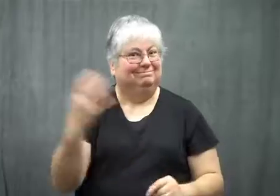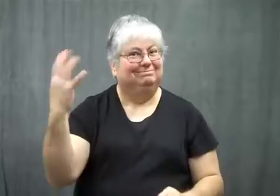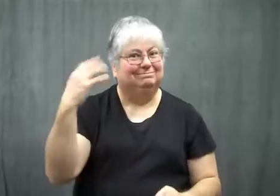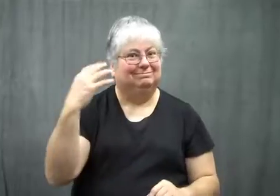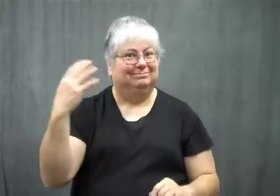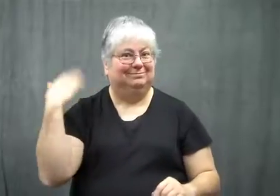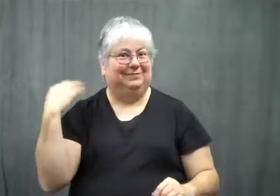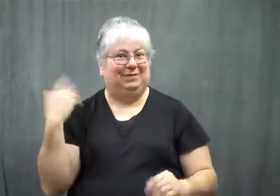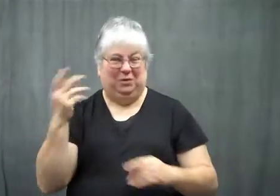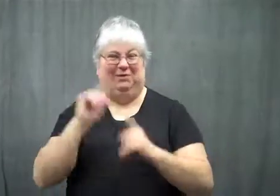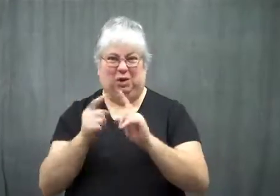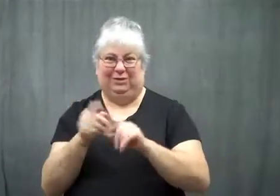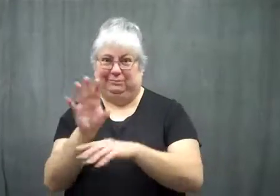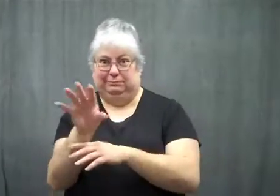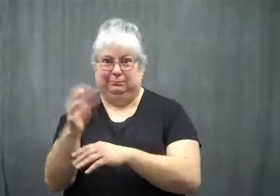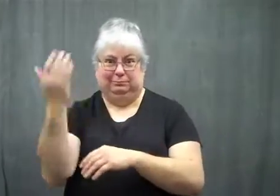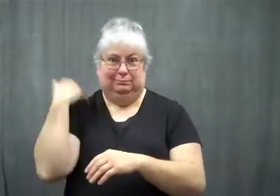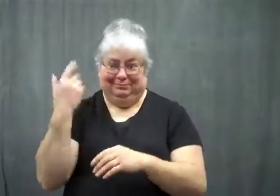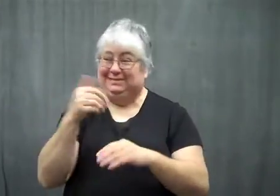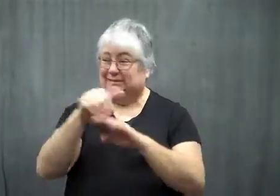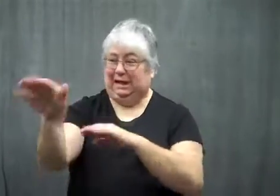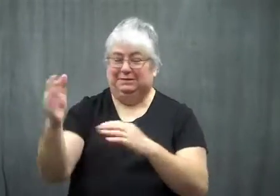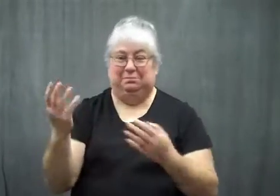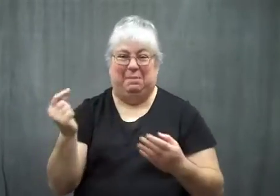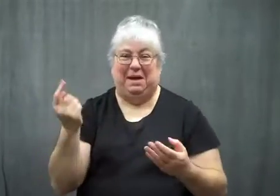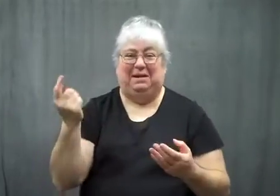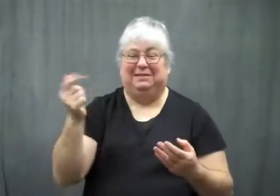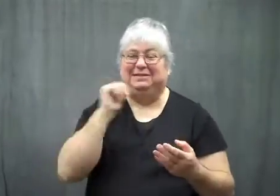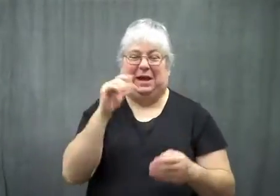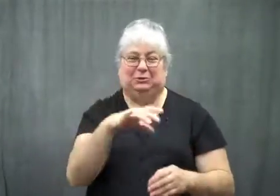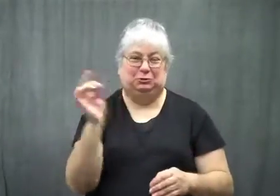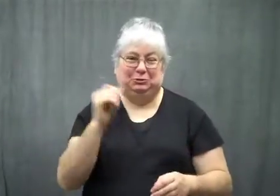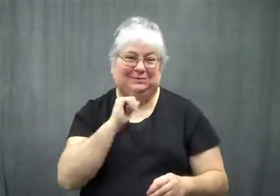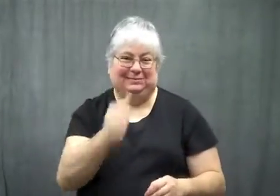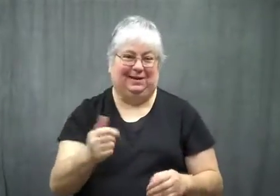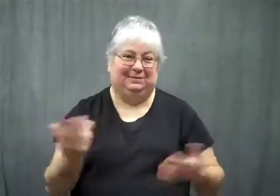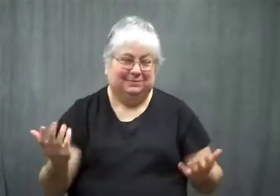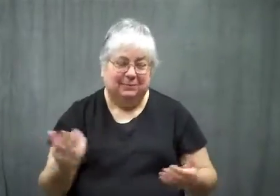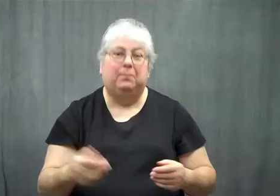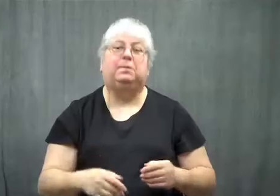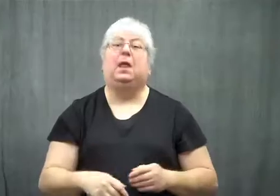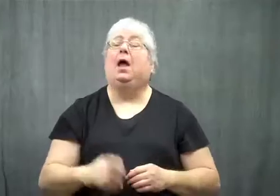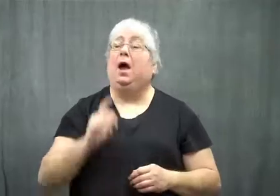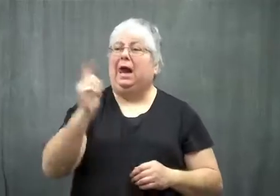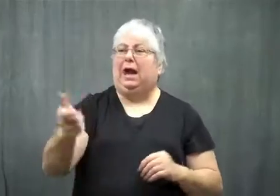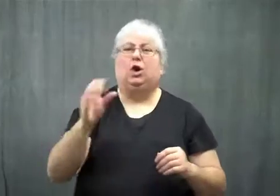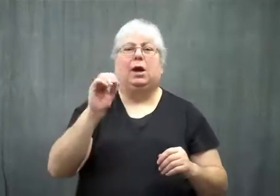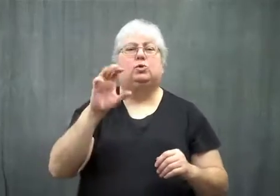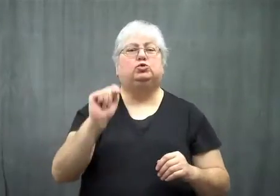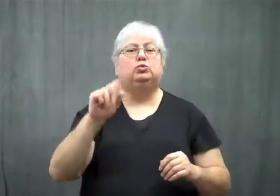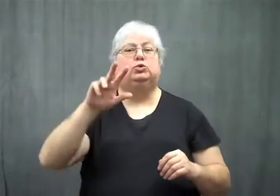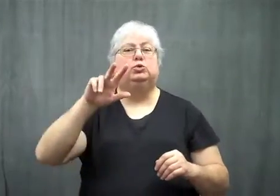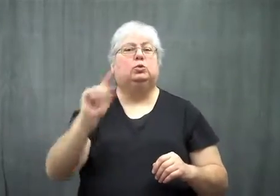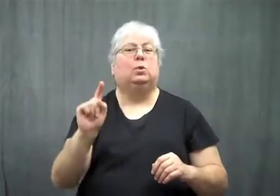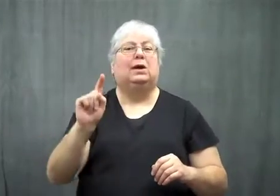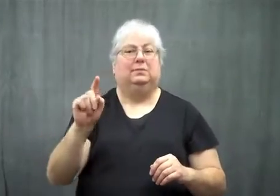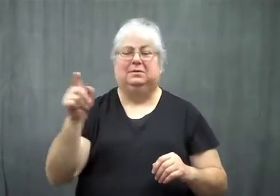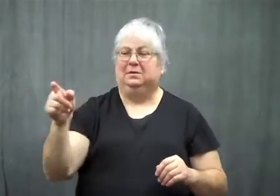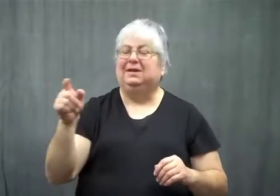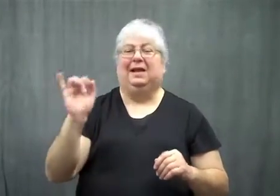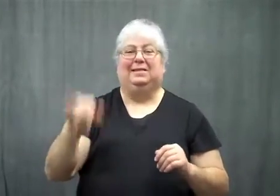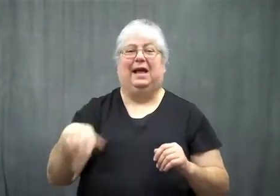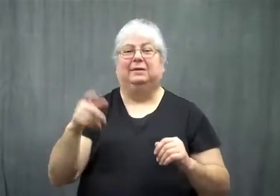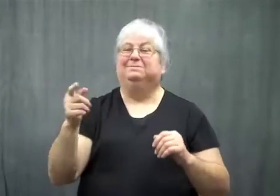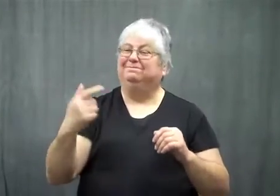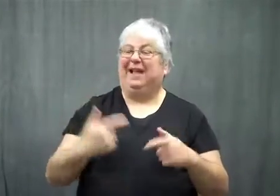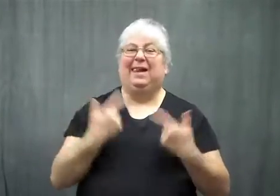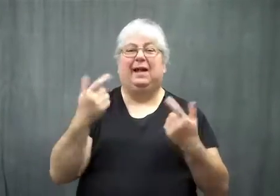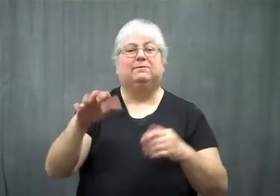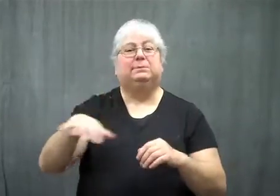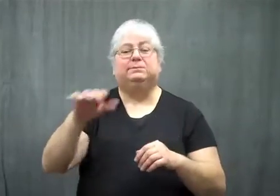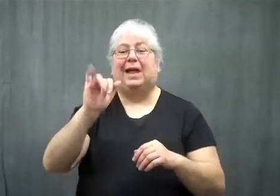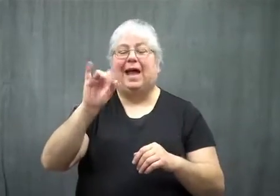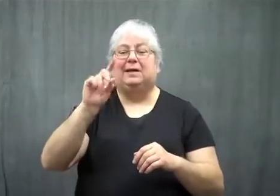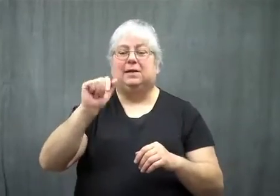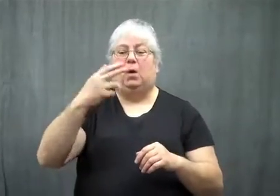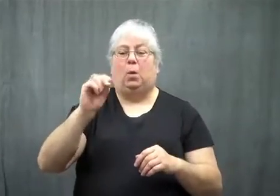His friend filmed it for him, he sent it off, but wasn't picked.